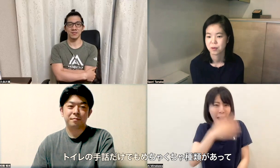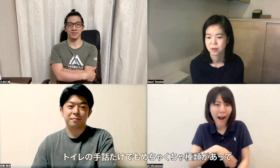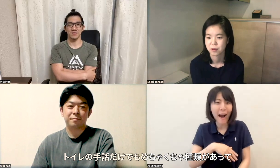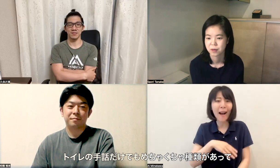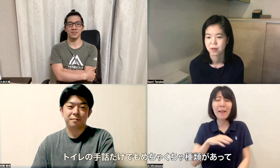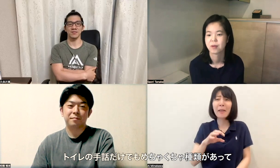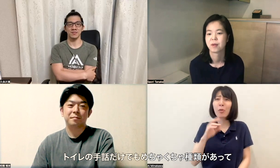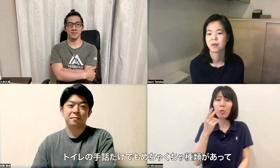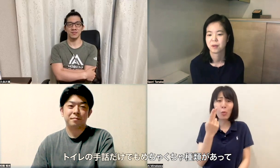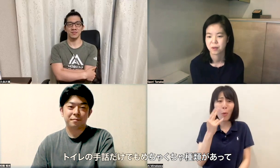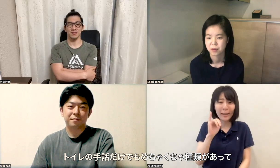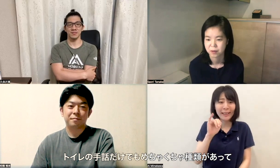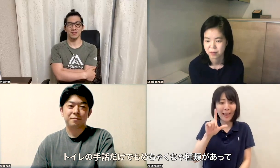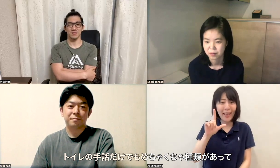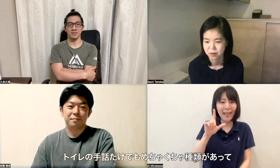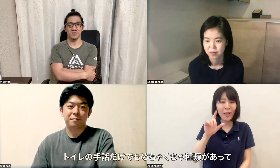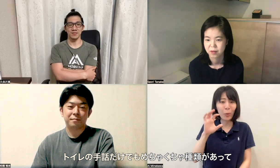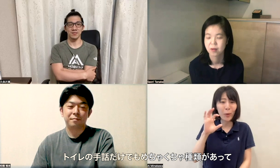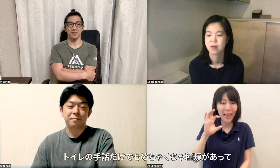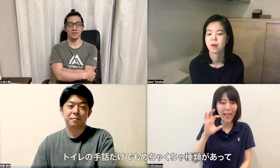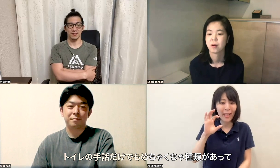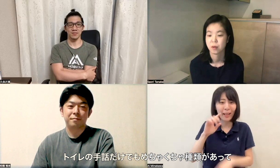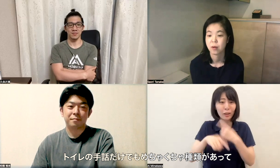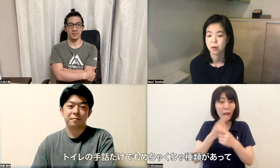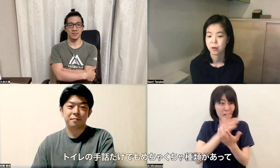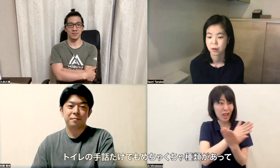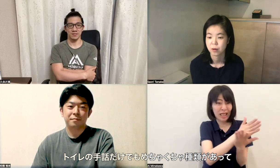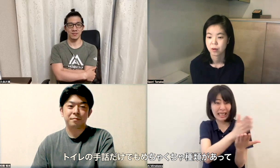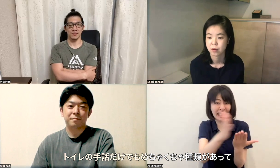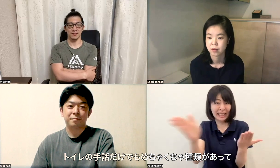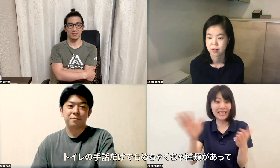There are so many different types of “toilet” in JSL.